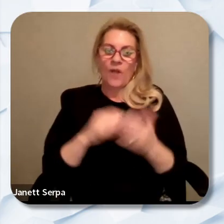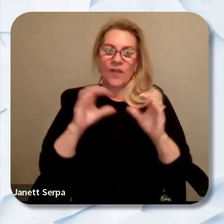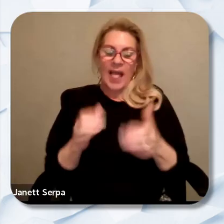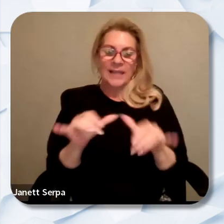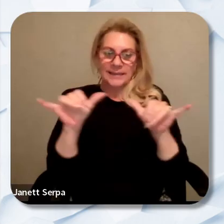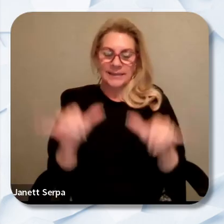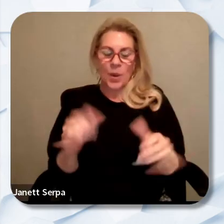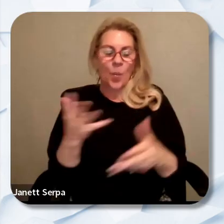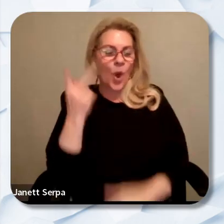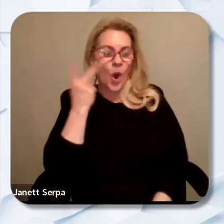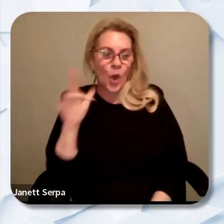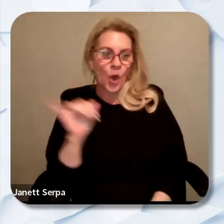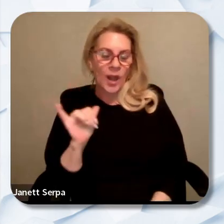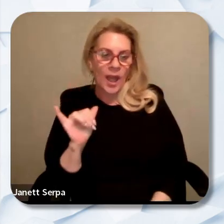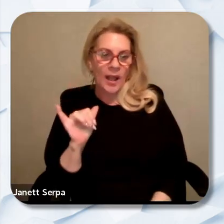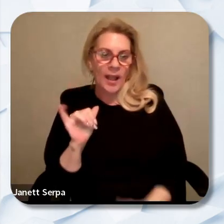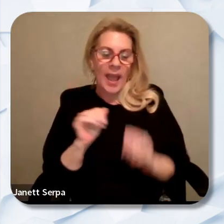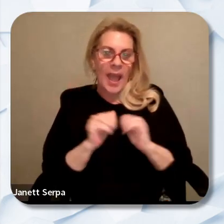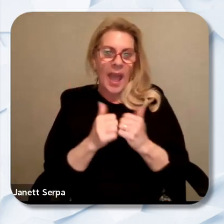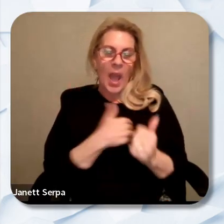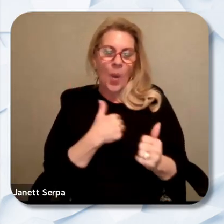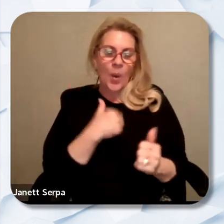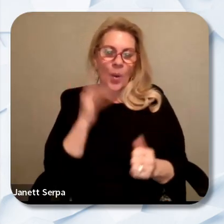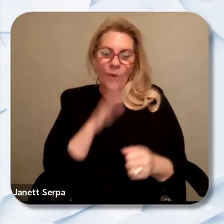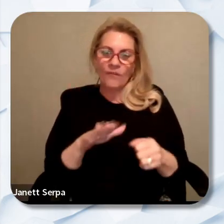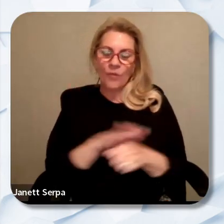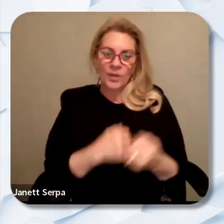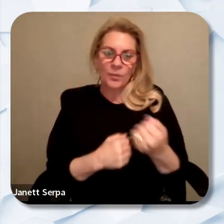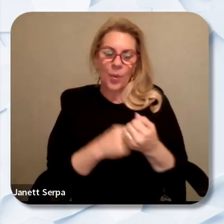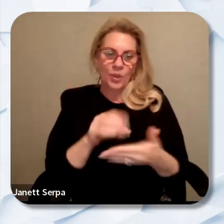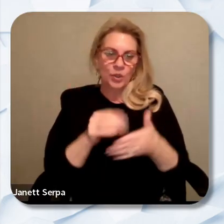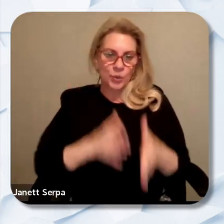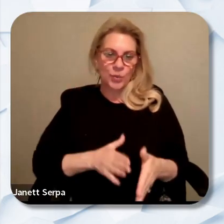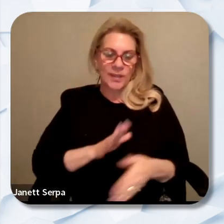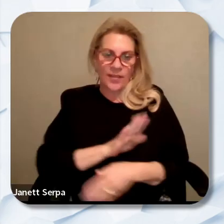what that would look like in terms of how we would fully support students in the world. So dimensions